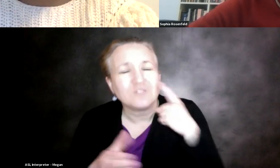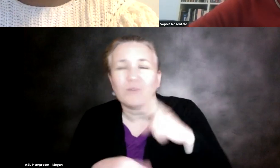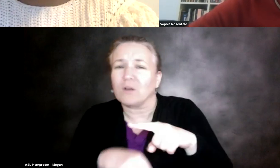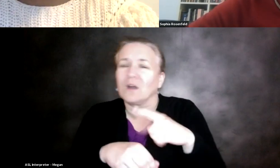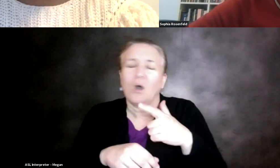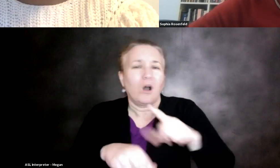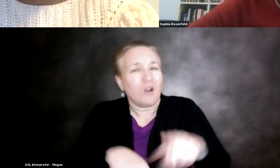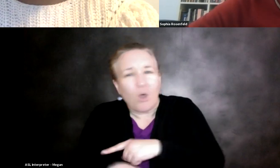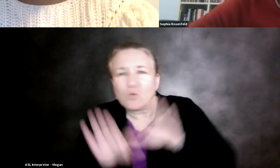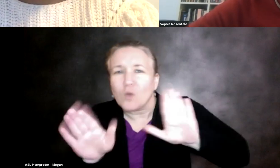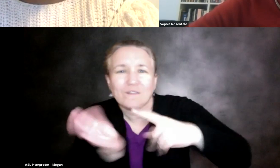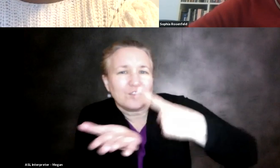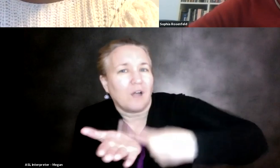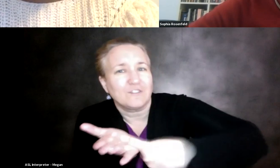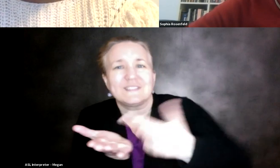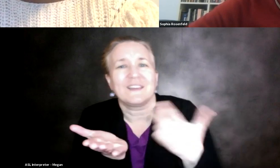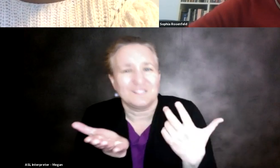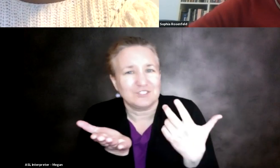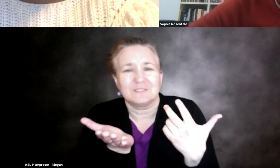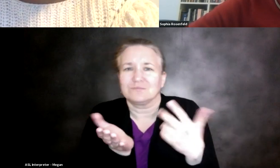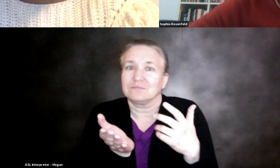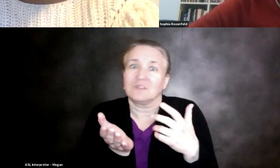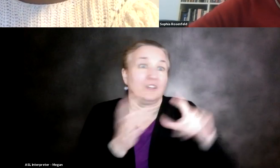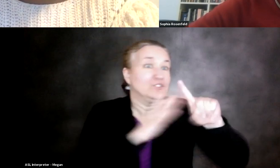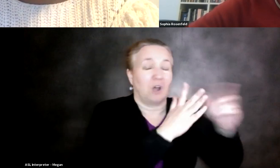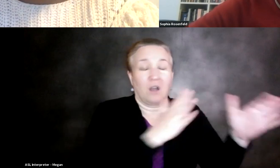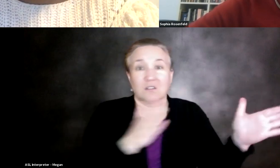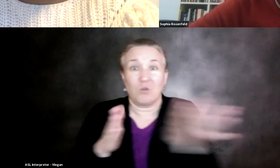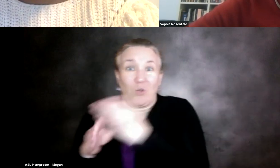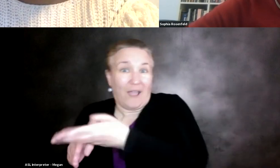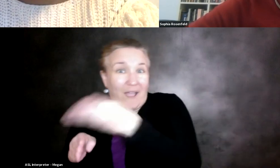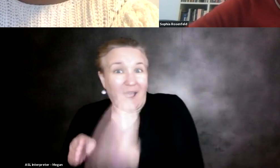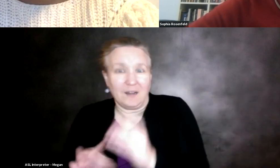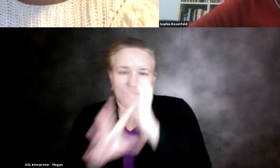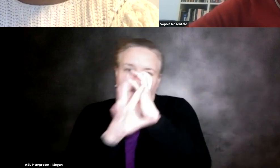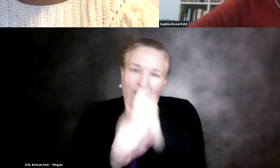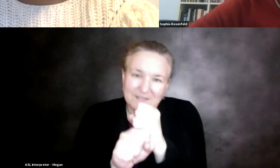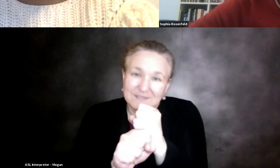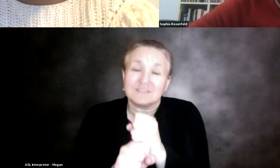conversation, fascinating from start to end. Thank you to our audience for listening,